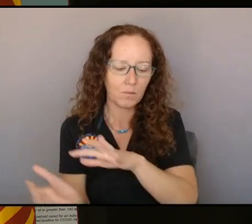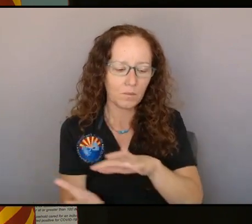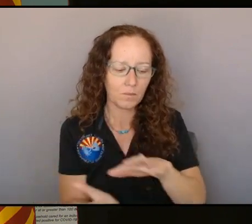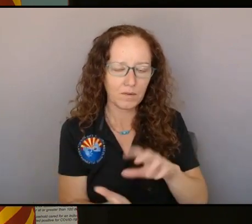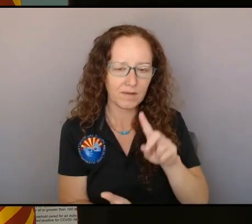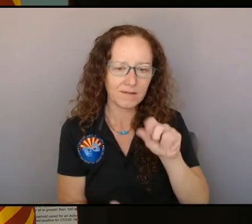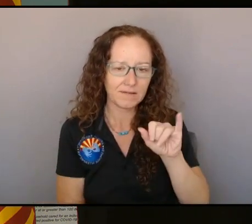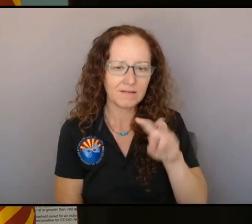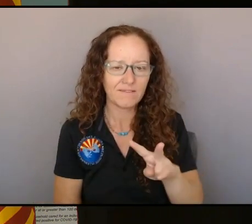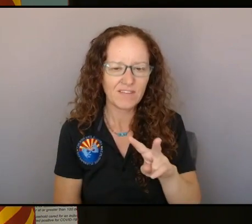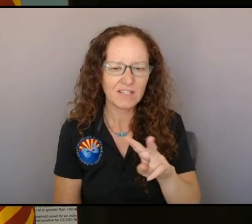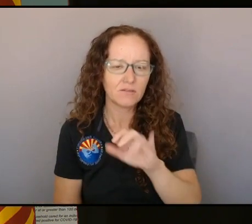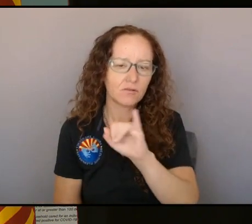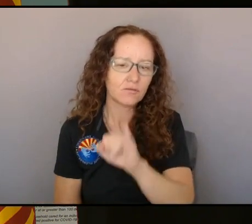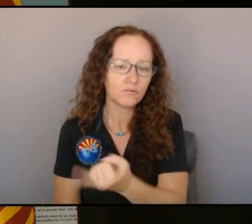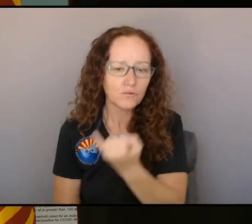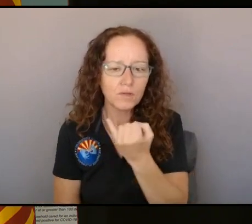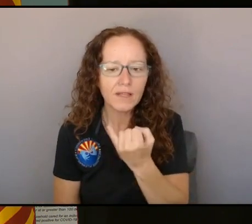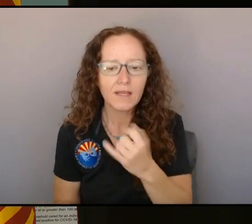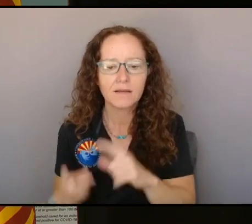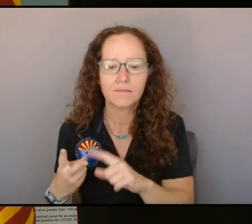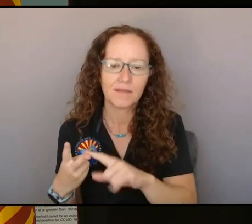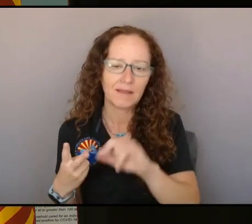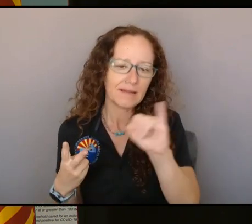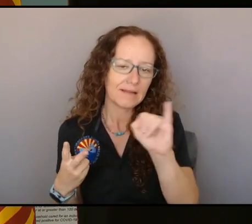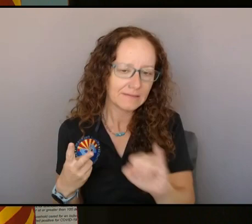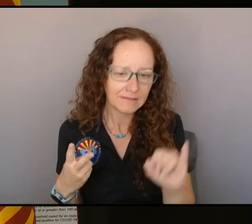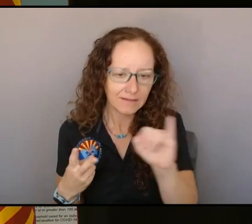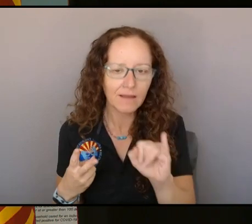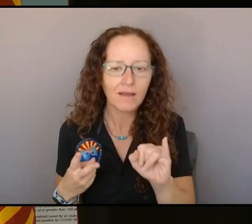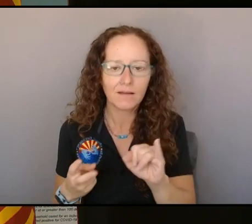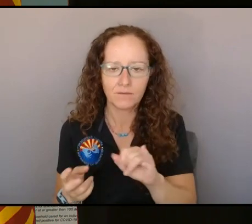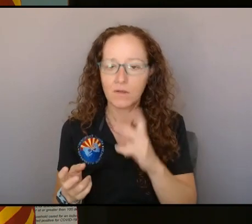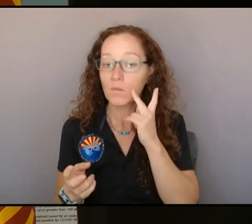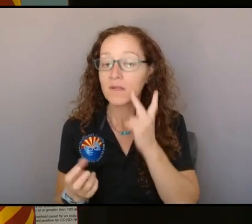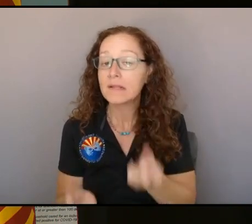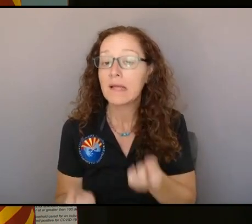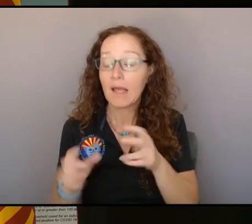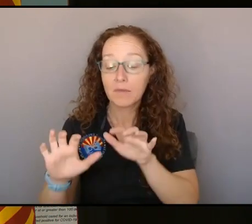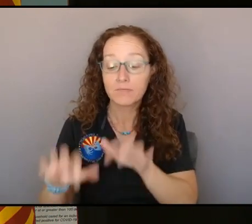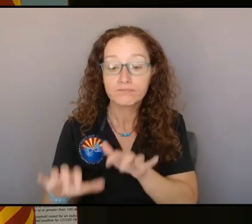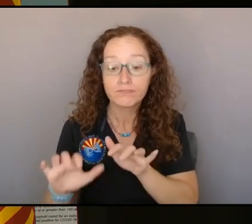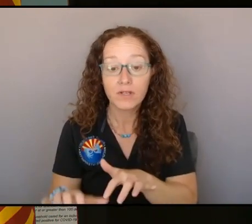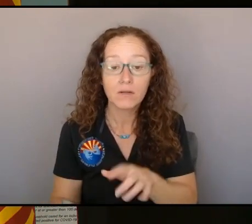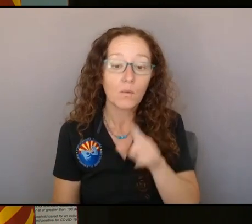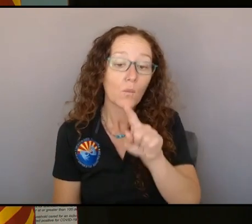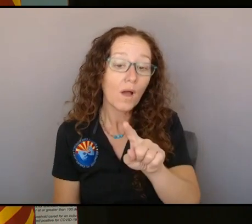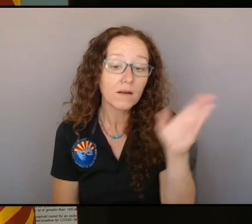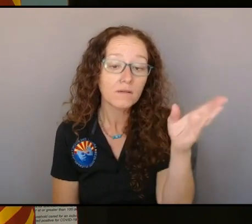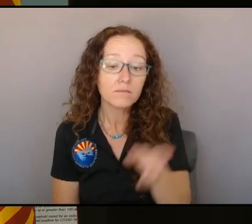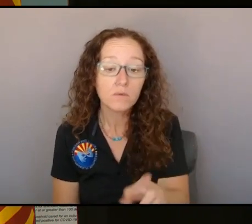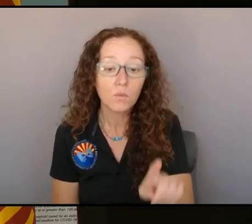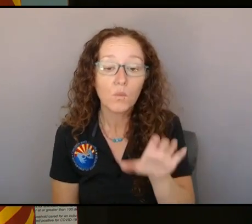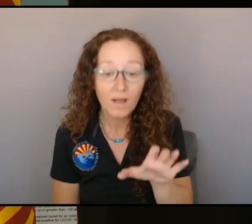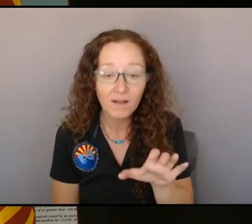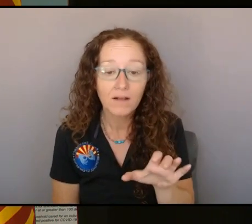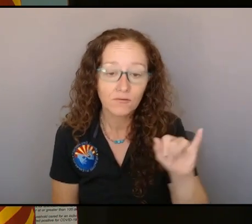fire in it. And you'll see here's the rainfall amounts: Only 1/100 of an inch on one of our RAWS sites that's right